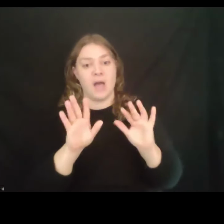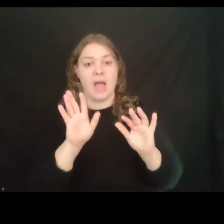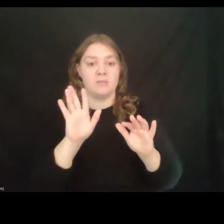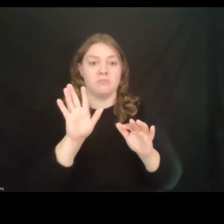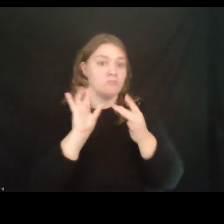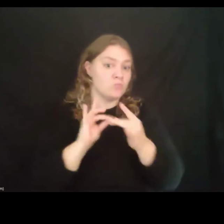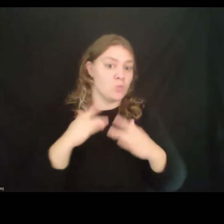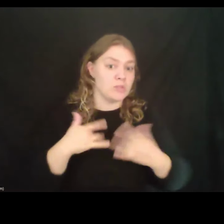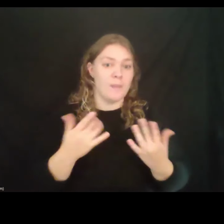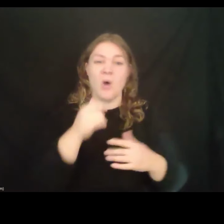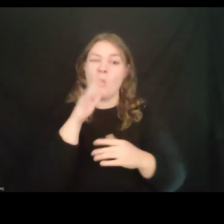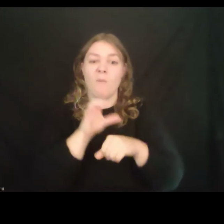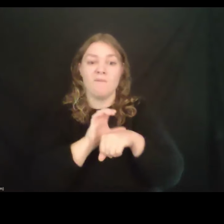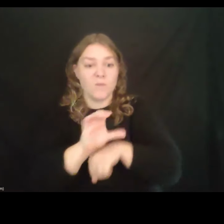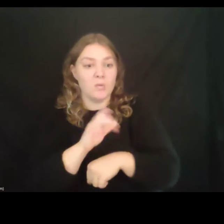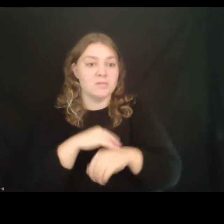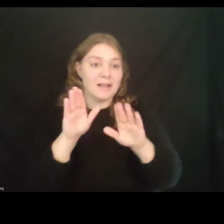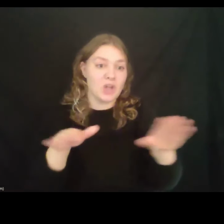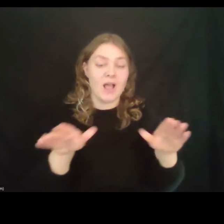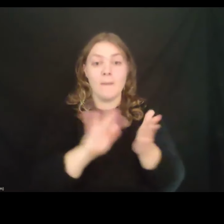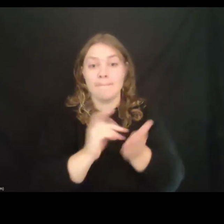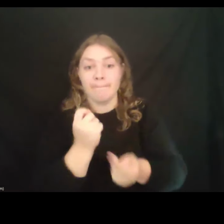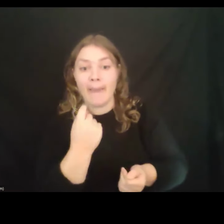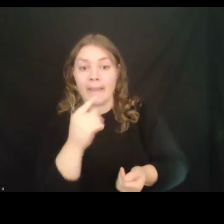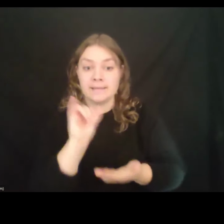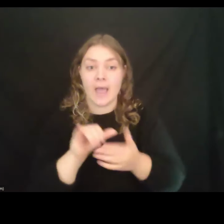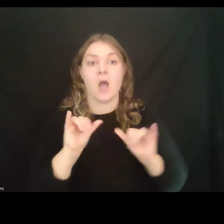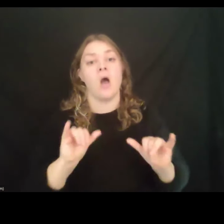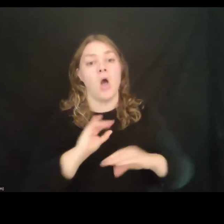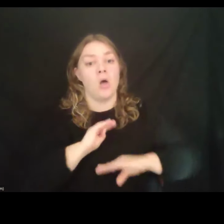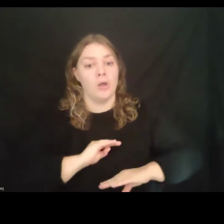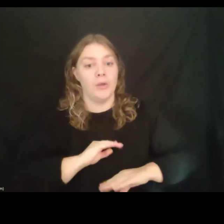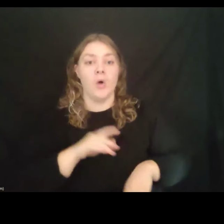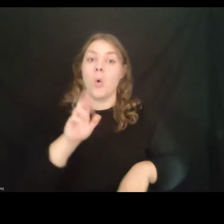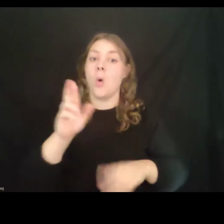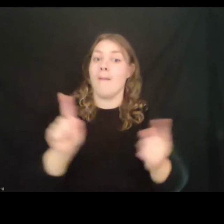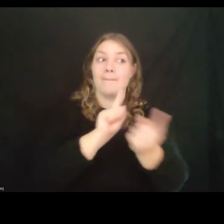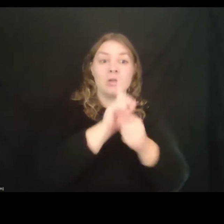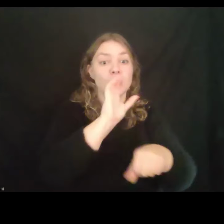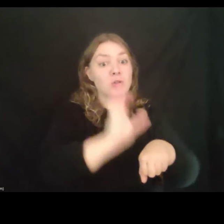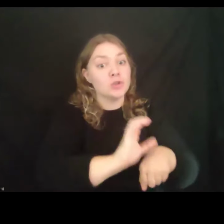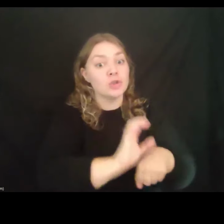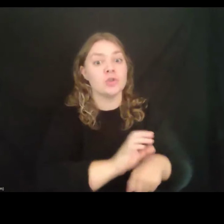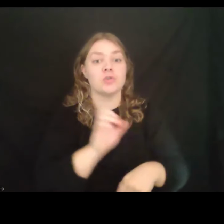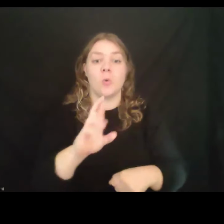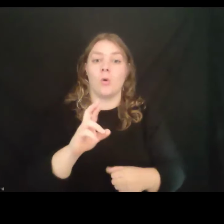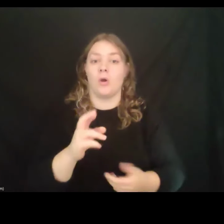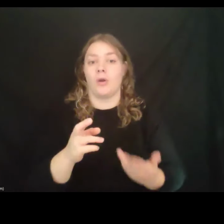force my kid to take medication or or we met you at the church or we met you at the uh the health